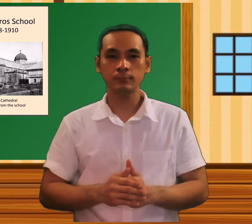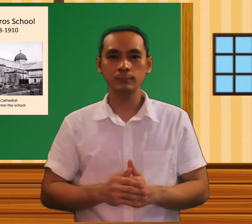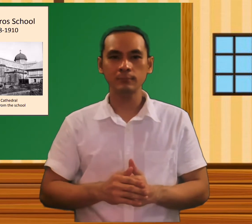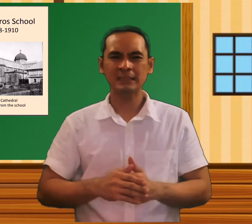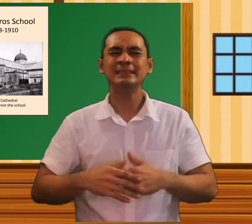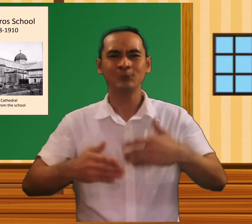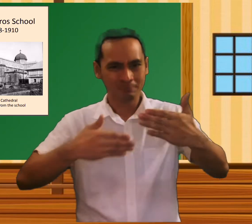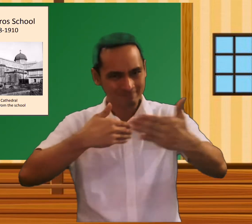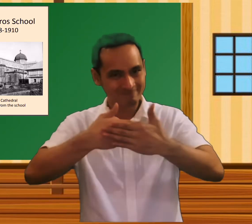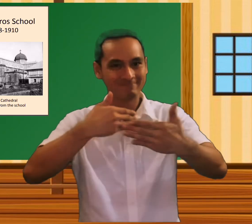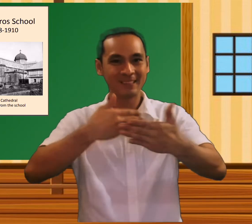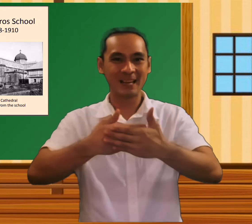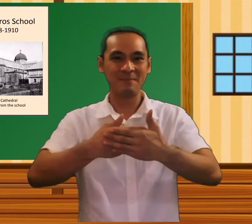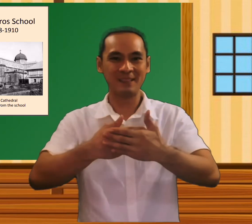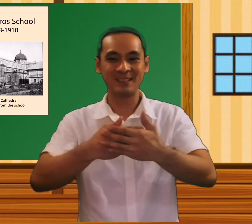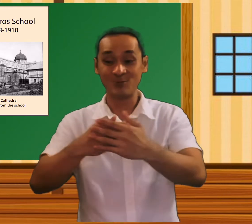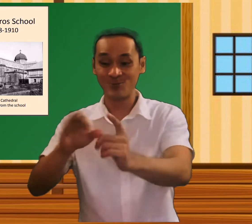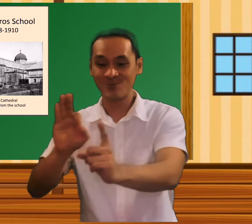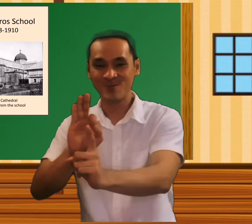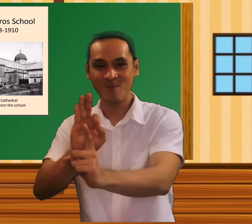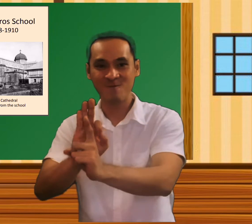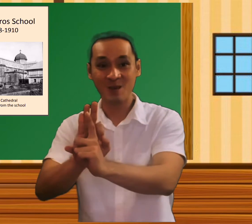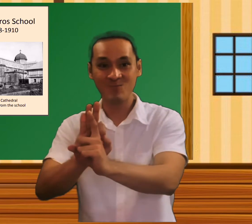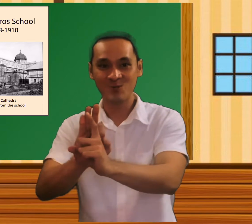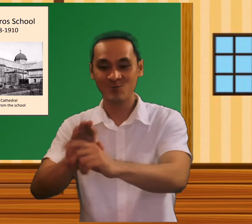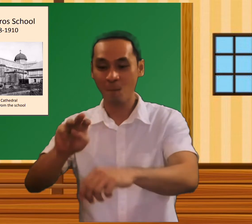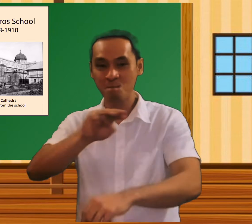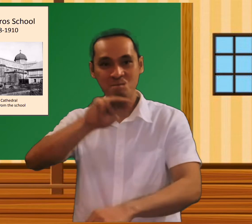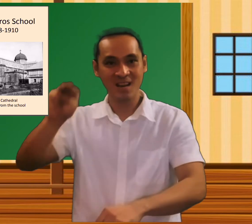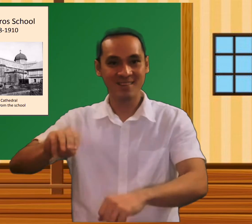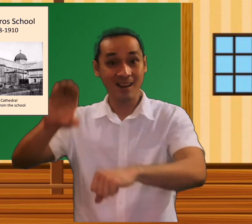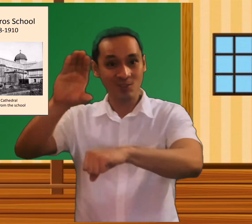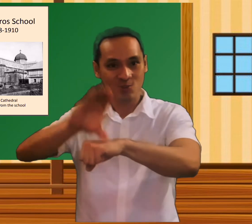it was one block away from the famous manila cathedral